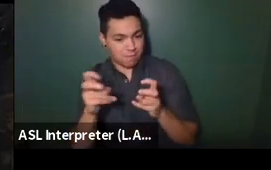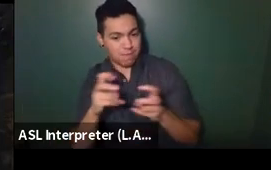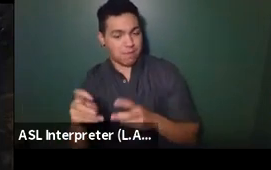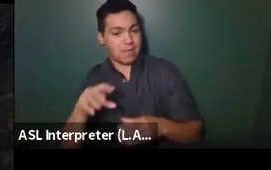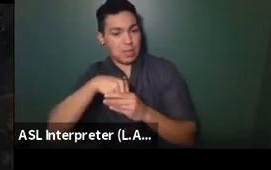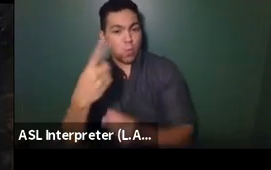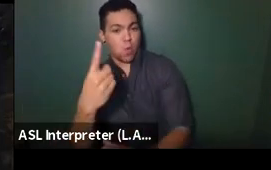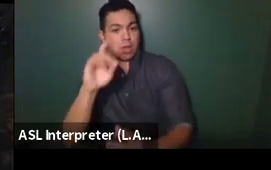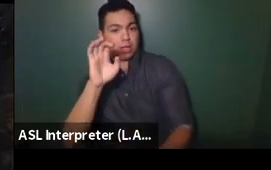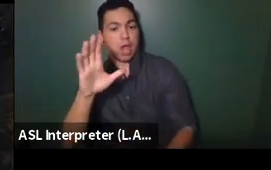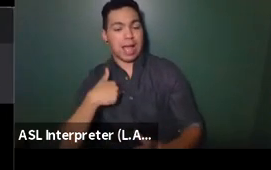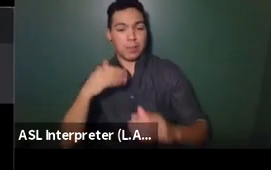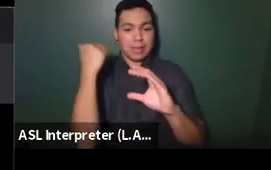Katherine Livick - ESD 112: Thank you. Jeff Crawford: Yes, thanks. Kristina.